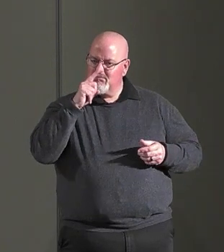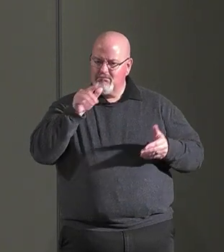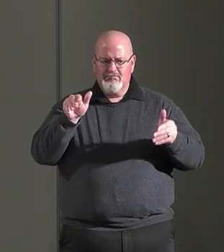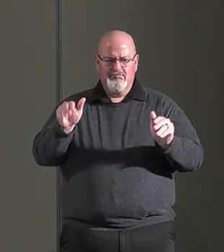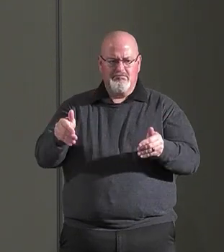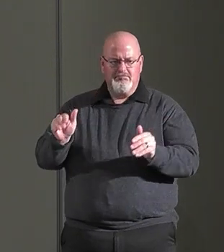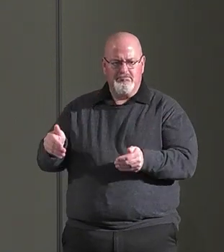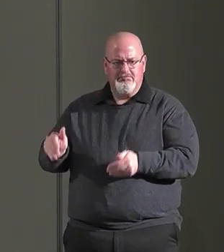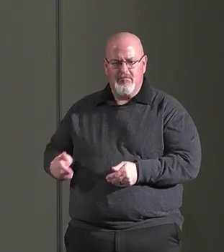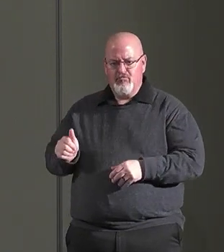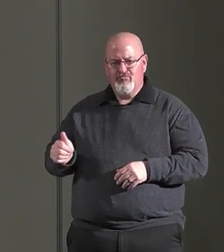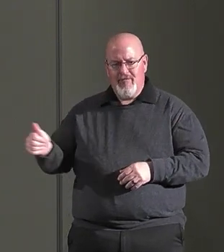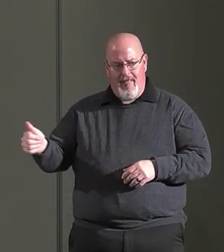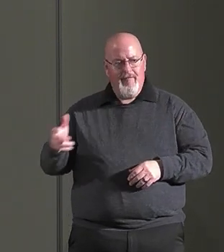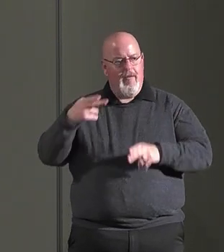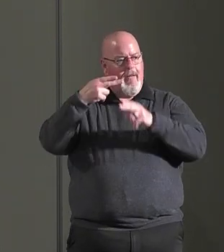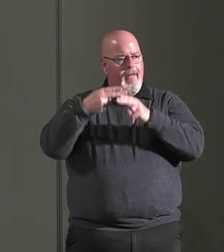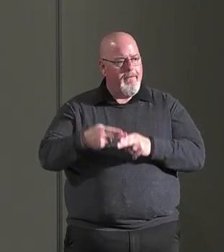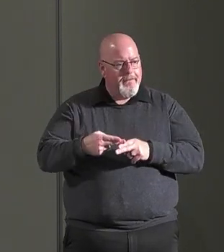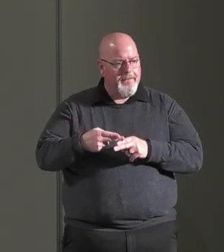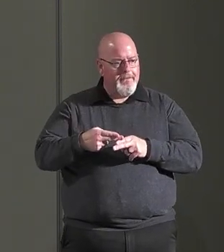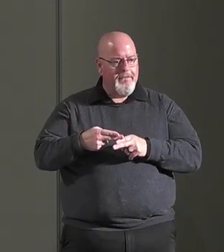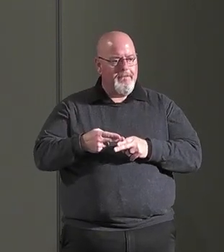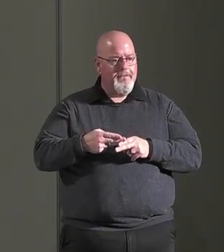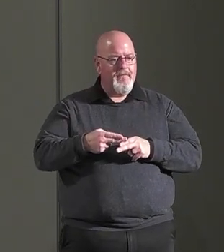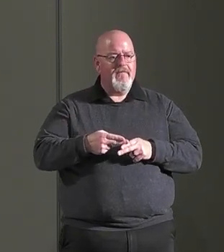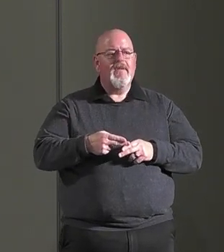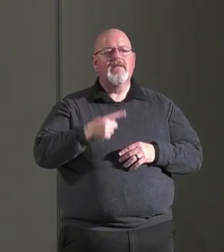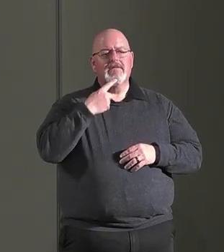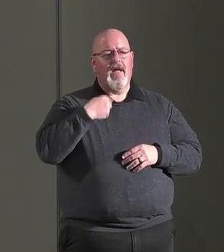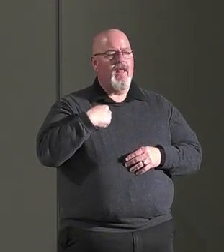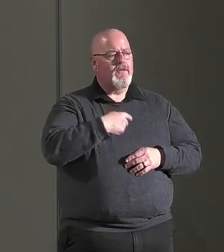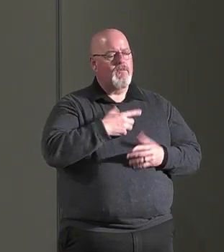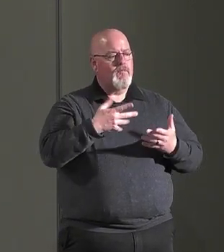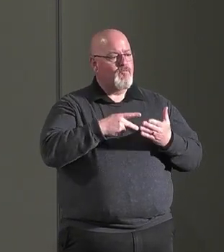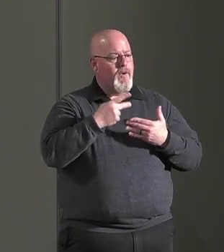yourselves and give us your names? Tell us what program or business you're currently